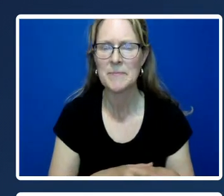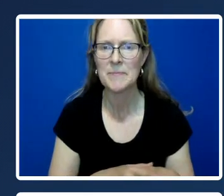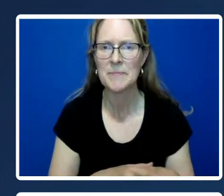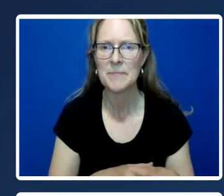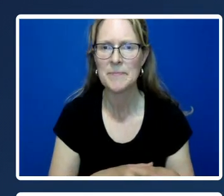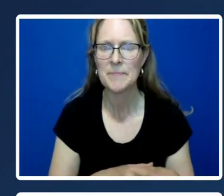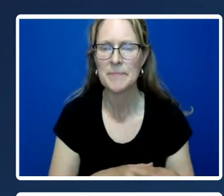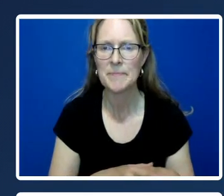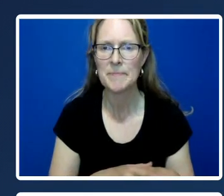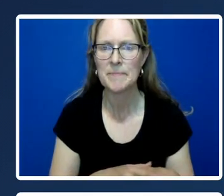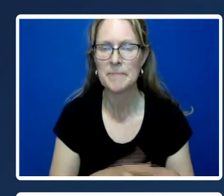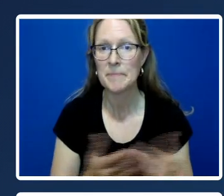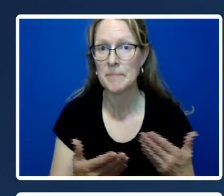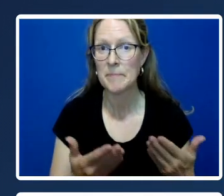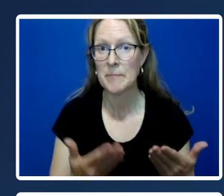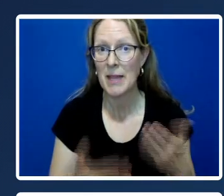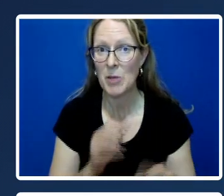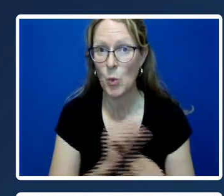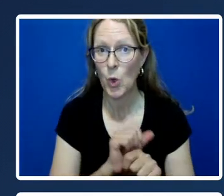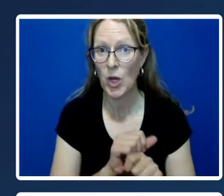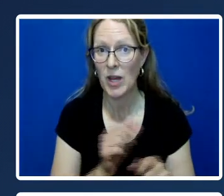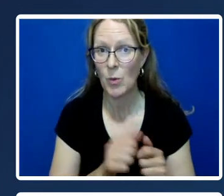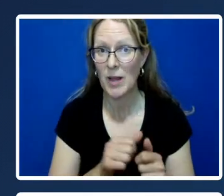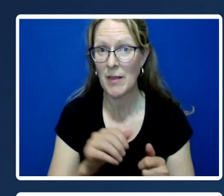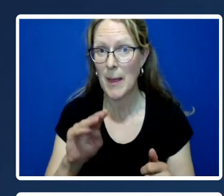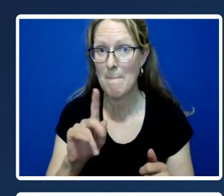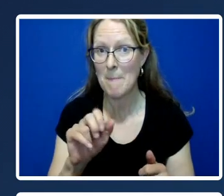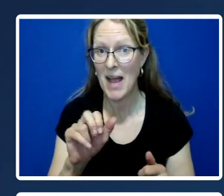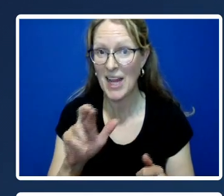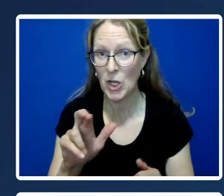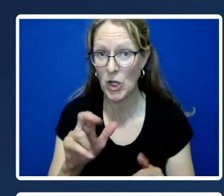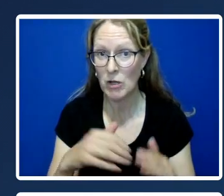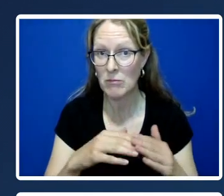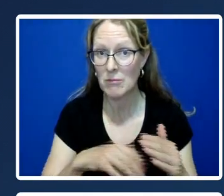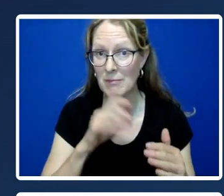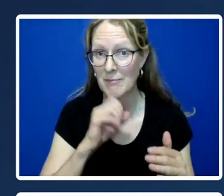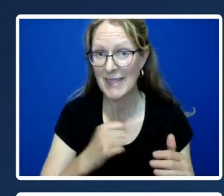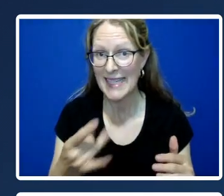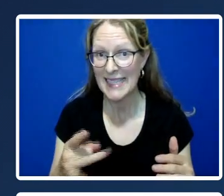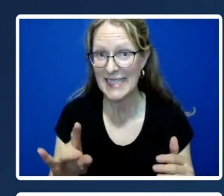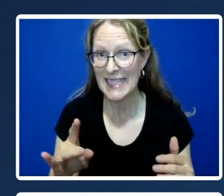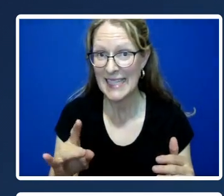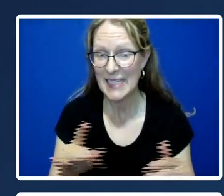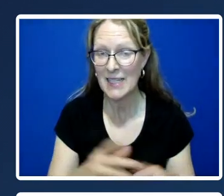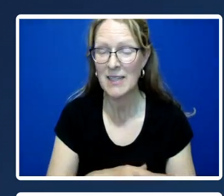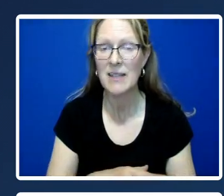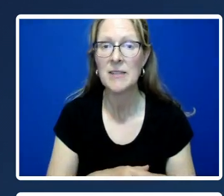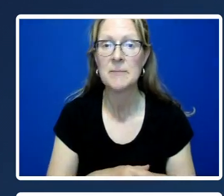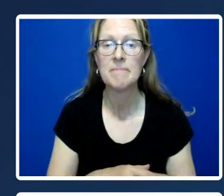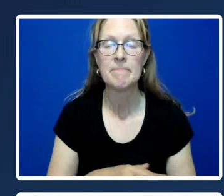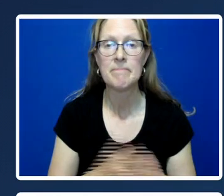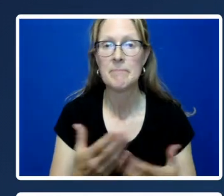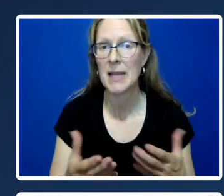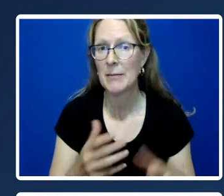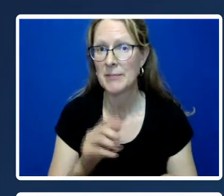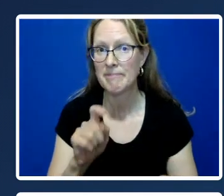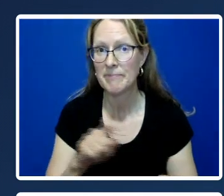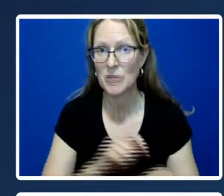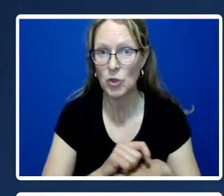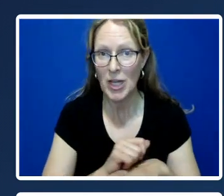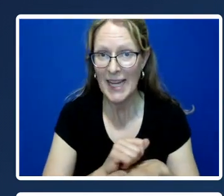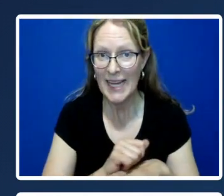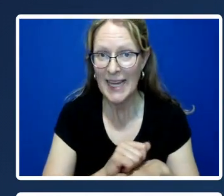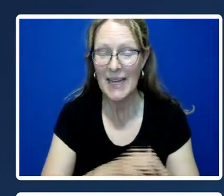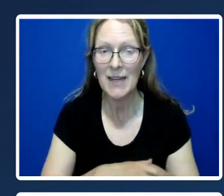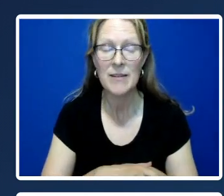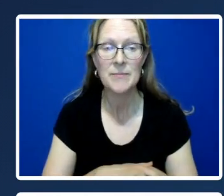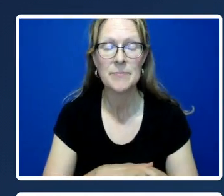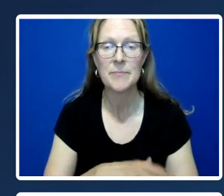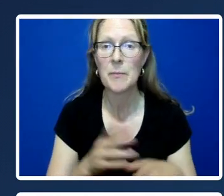working with minors or training that we need to do, getting permission forms from parents and